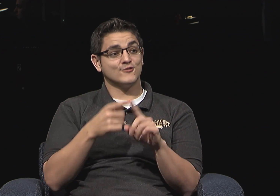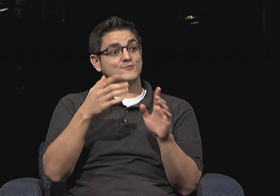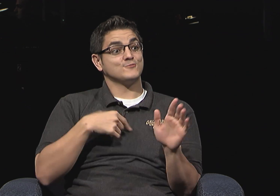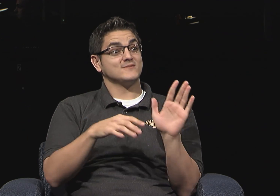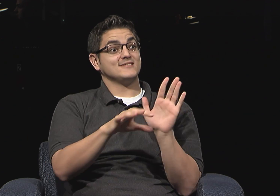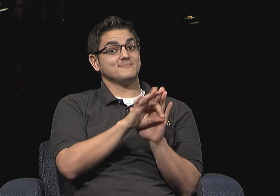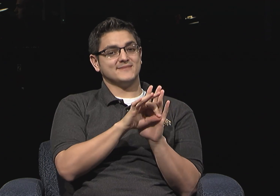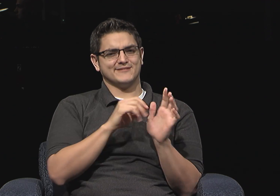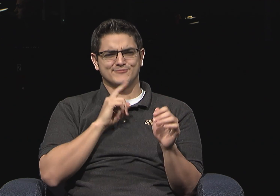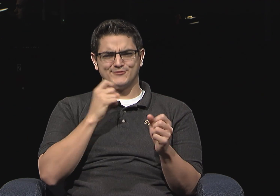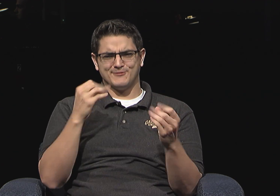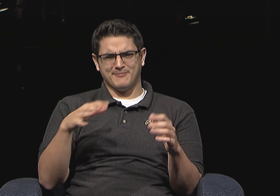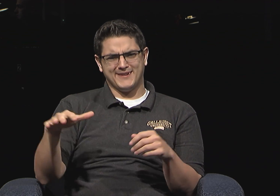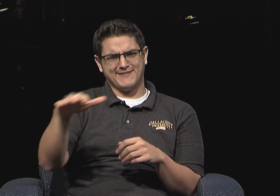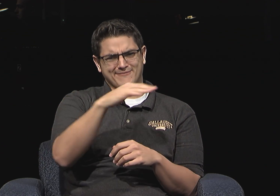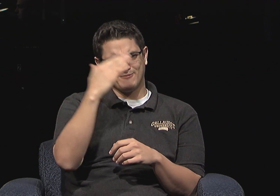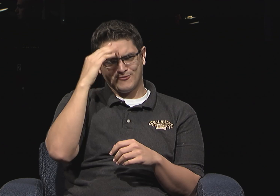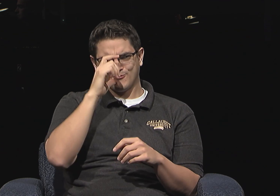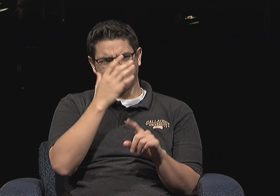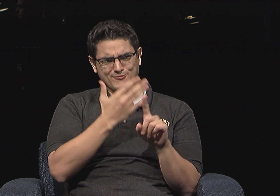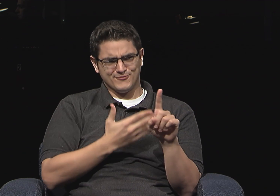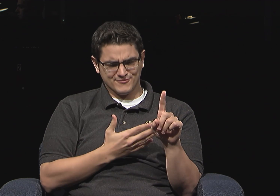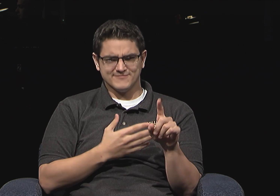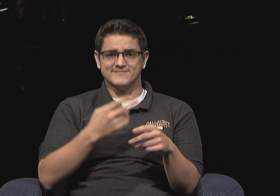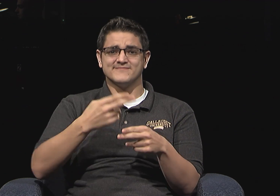Many of you are familiar with our first choice;